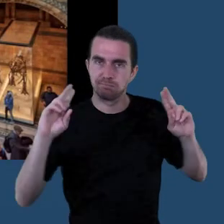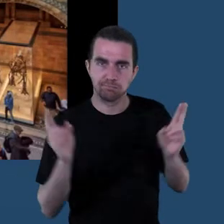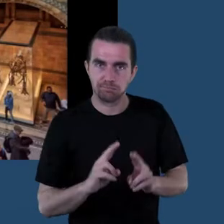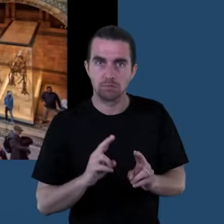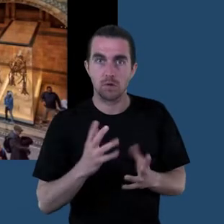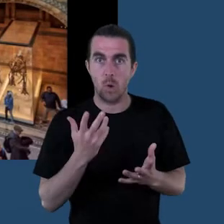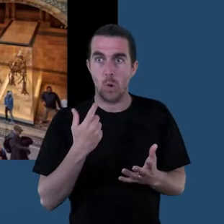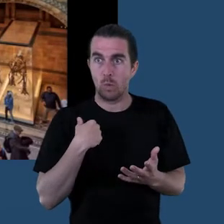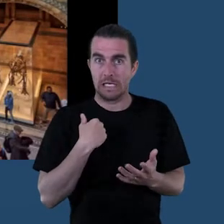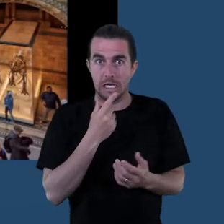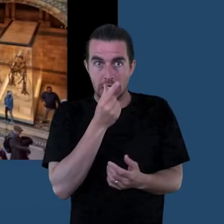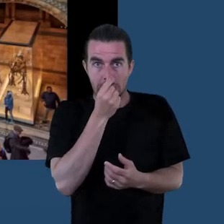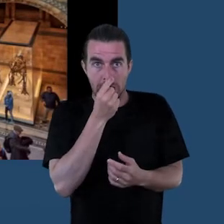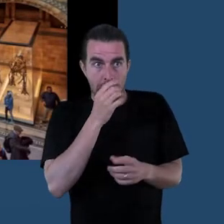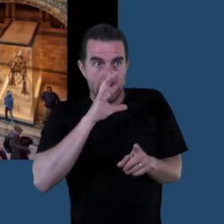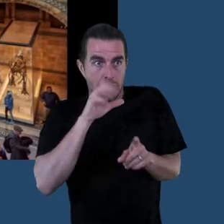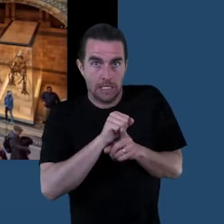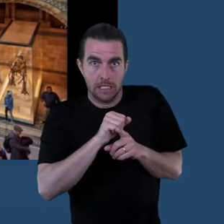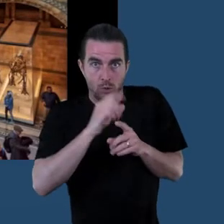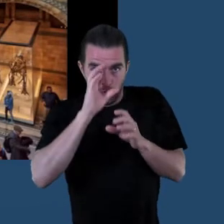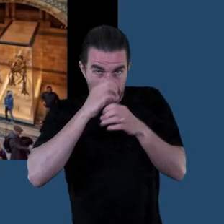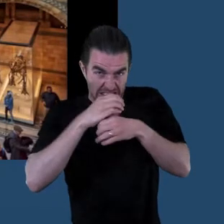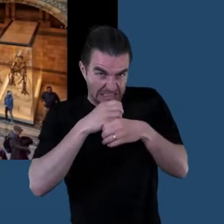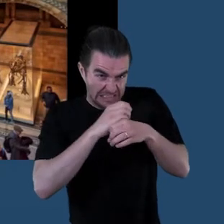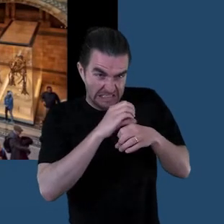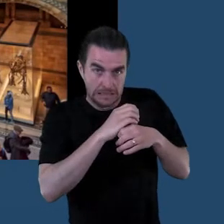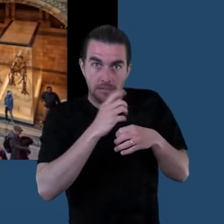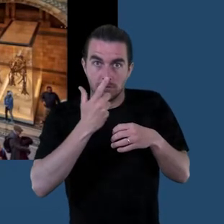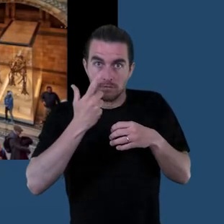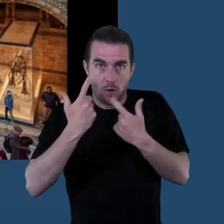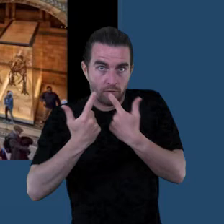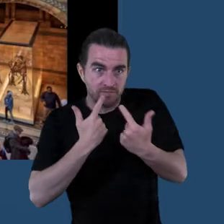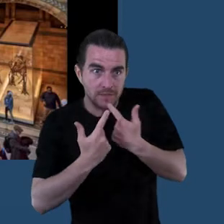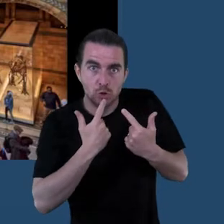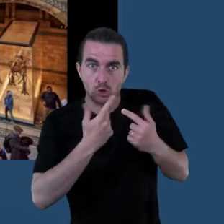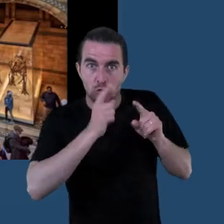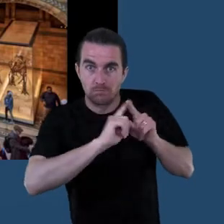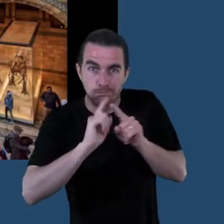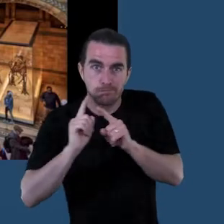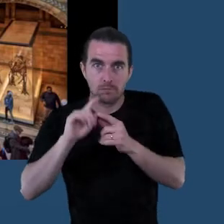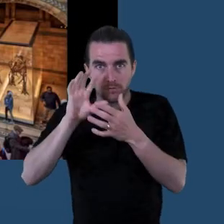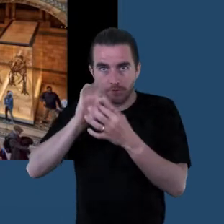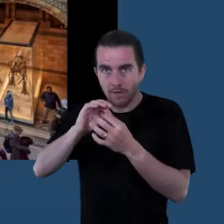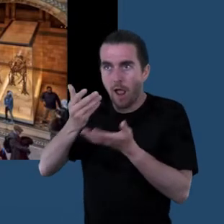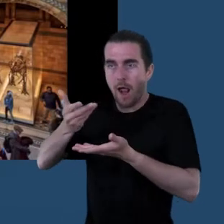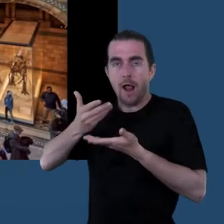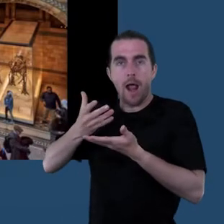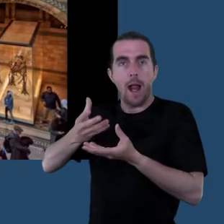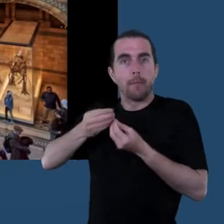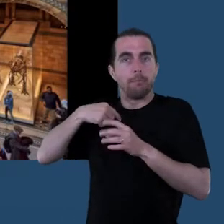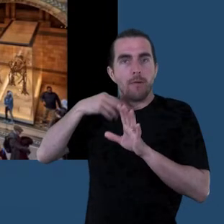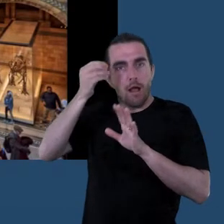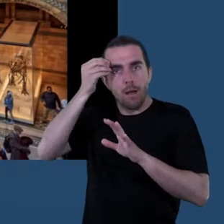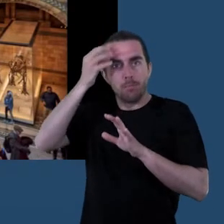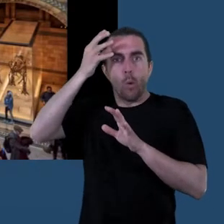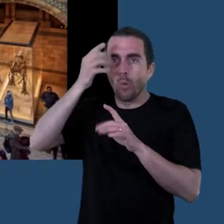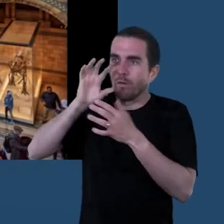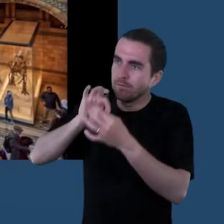before we had a chance to study them. But with this data that we're getting from specimens like Hope, we're adding to our knowledge of how these animals used to feed